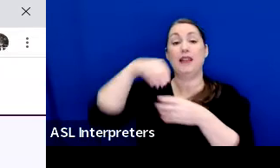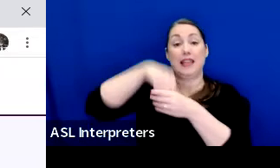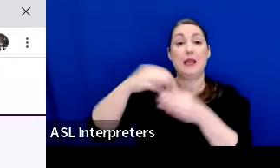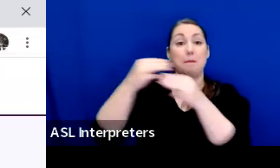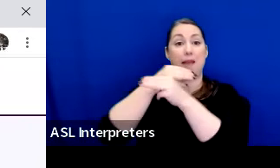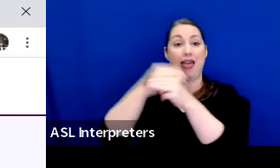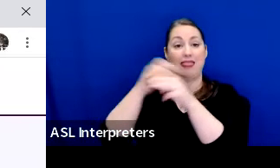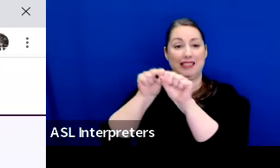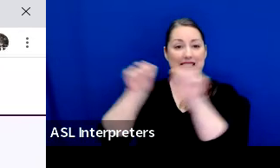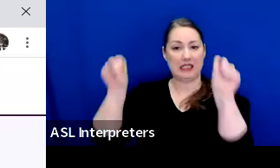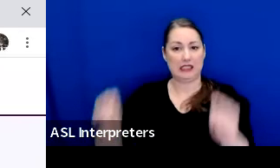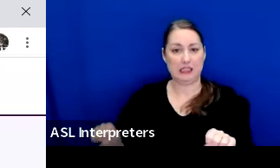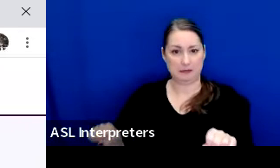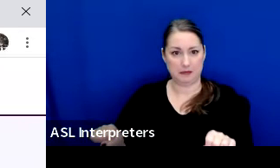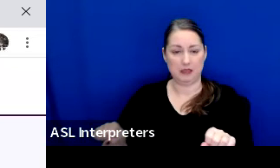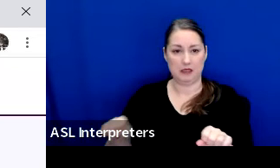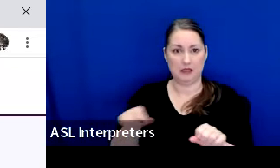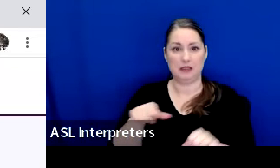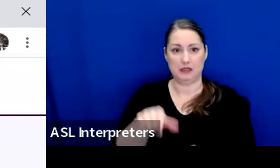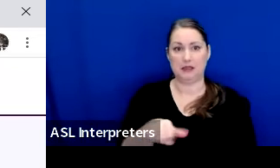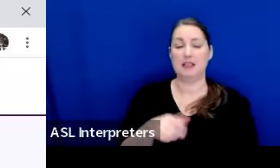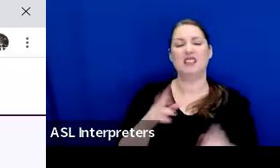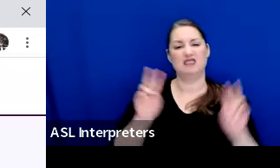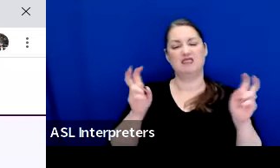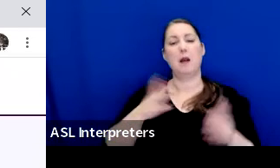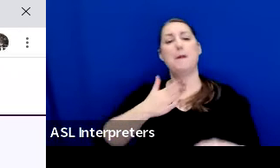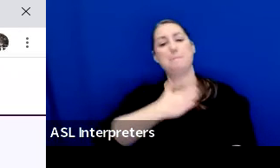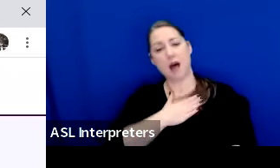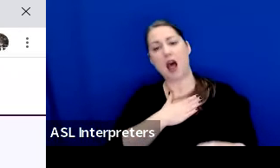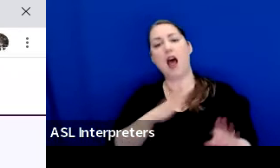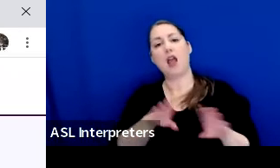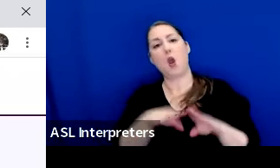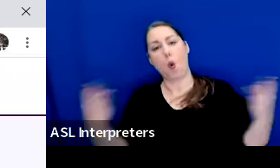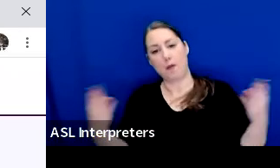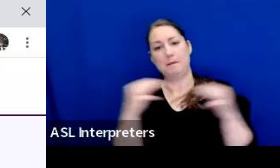So this is my Premiere, I'll tell you one thing I don't like about my mouth.